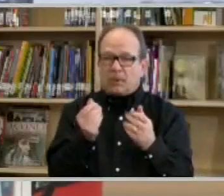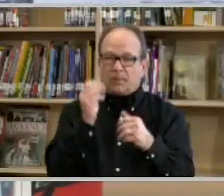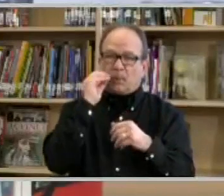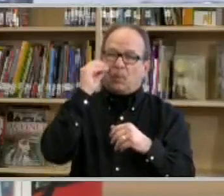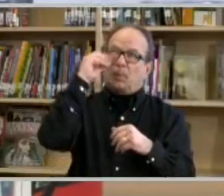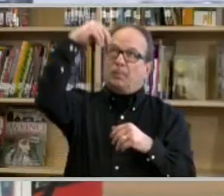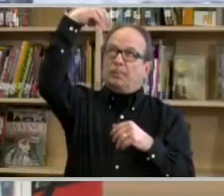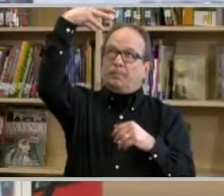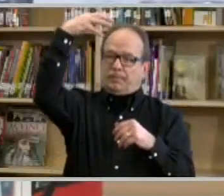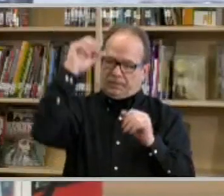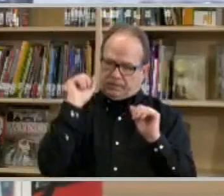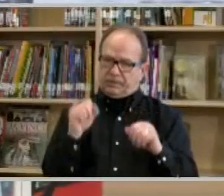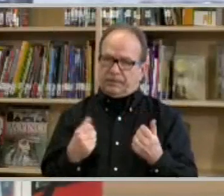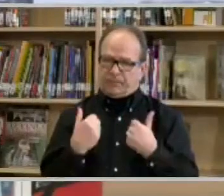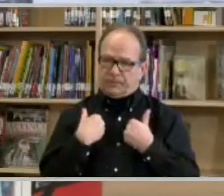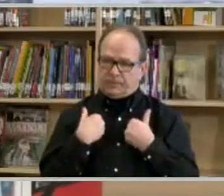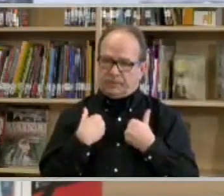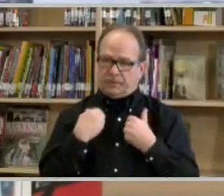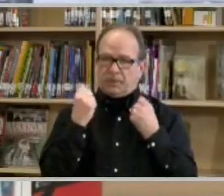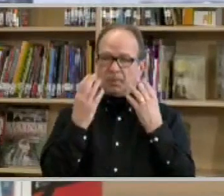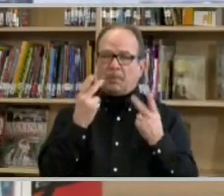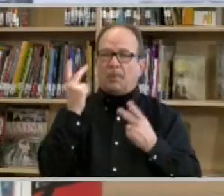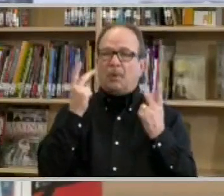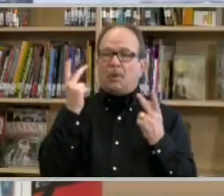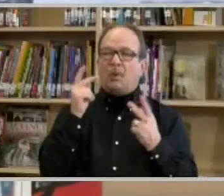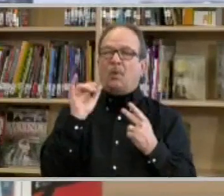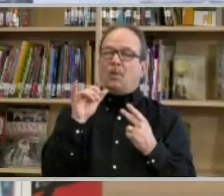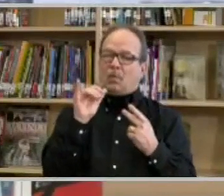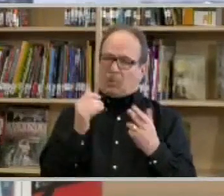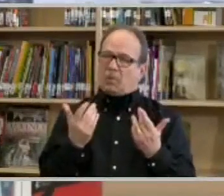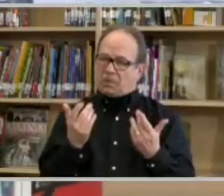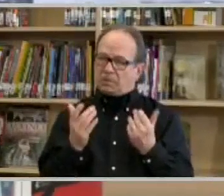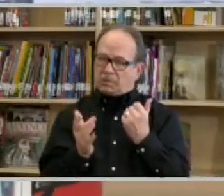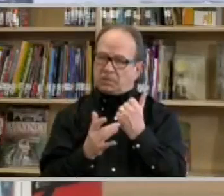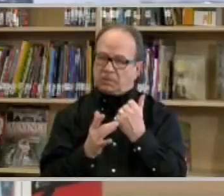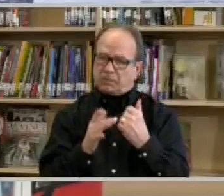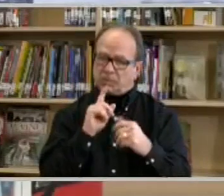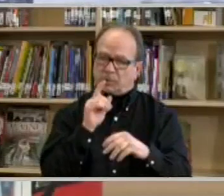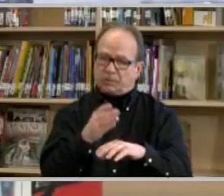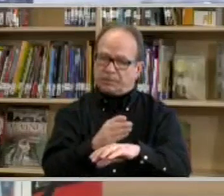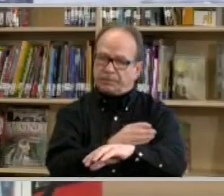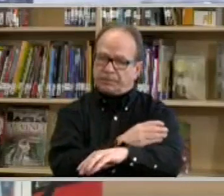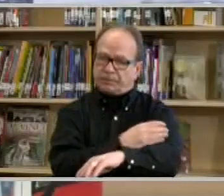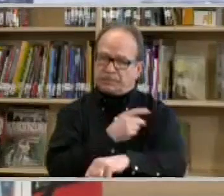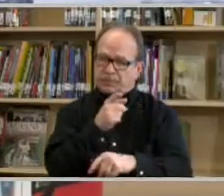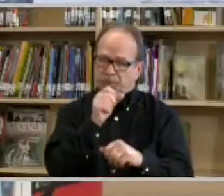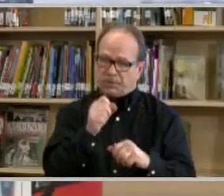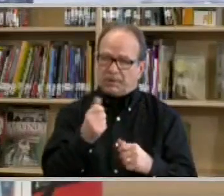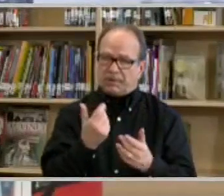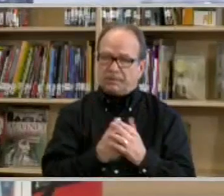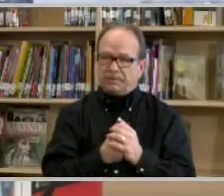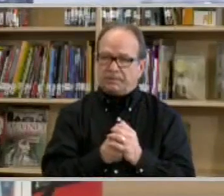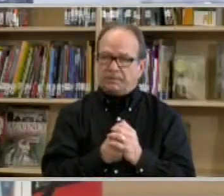INSTALL ON YOUR HOME. AND MANY PEOPLE FIND THAT THE TECHNOLOGY AROUND THESE CAMERAS